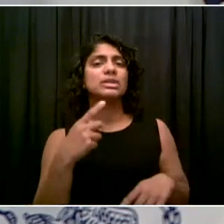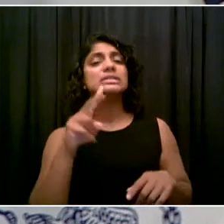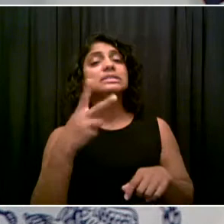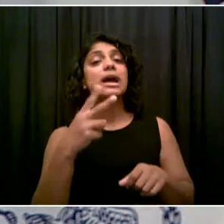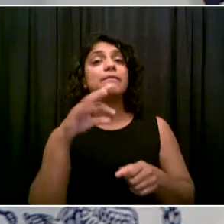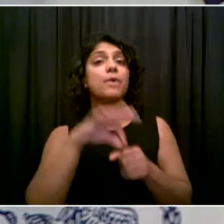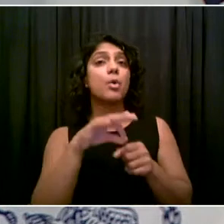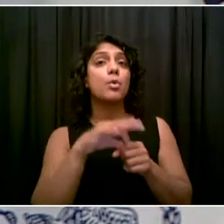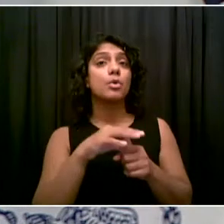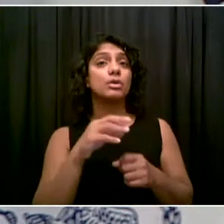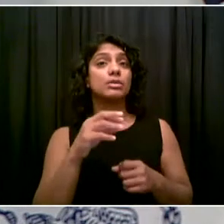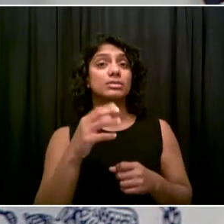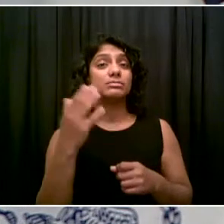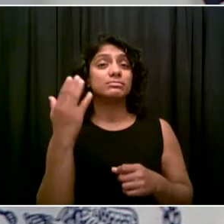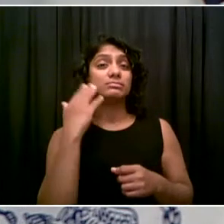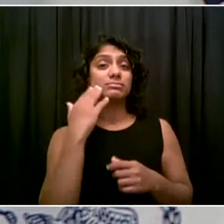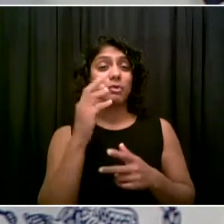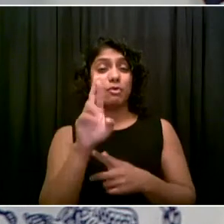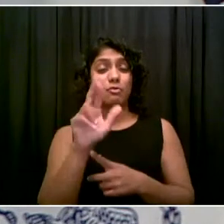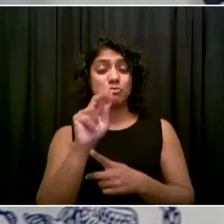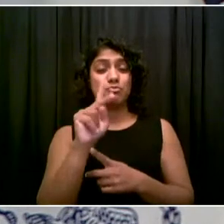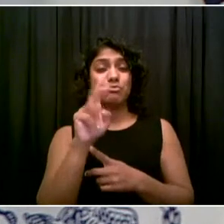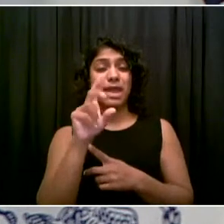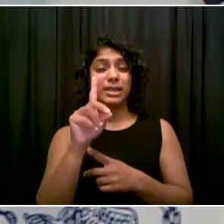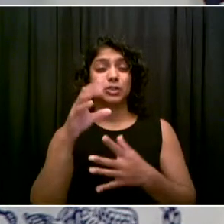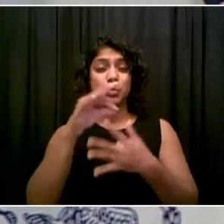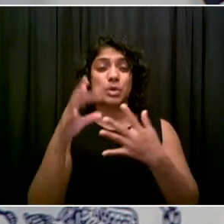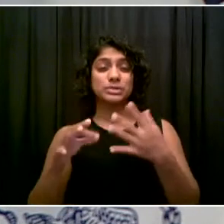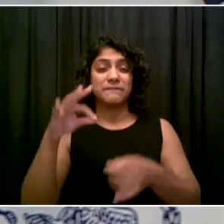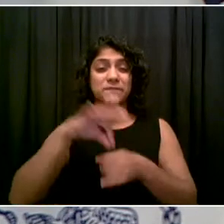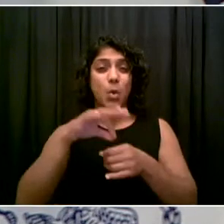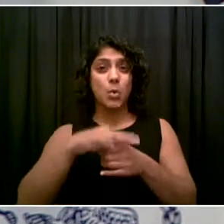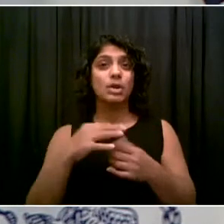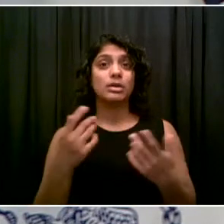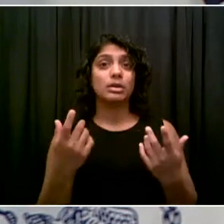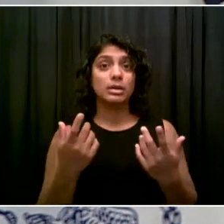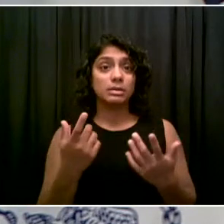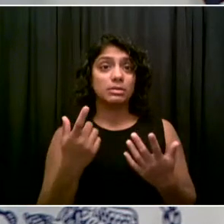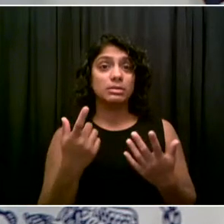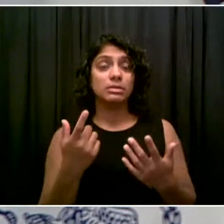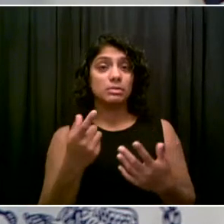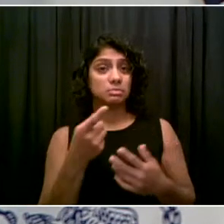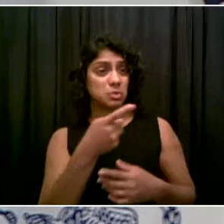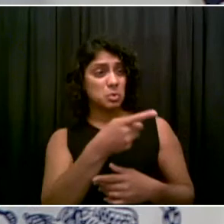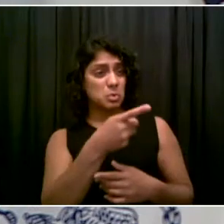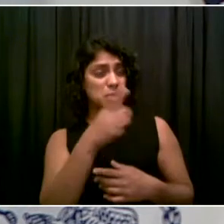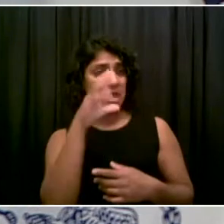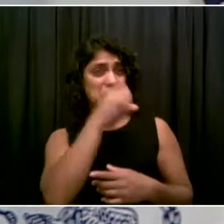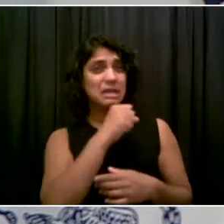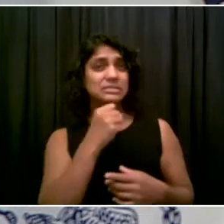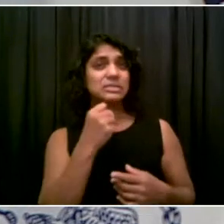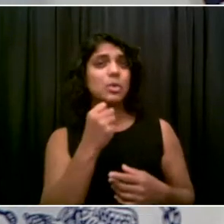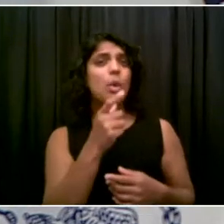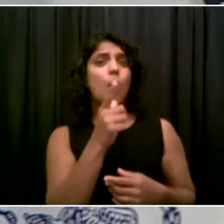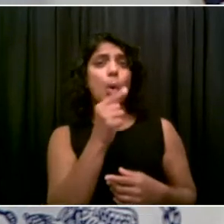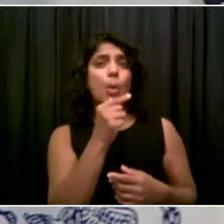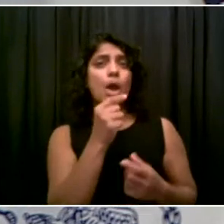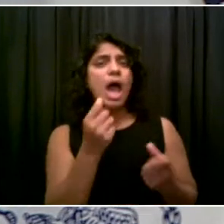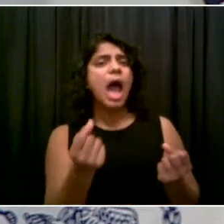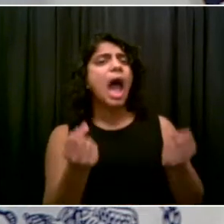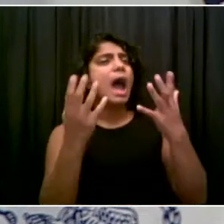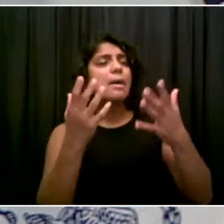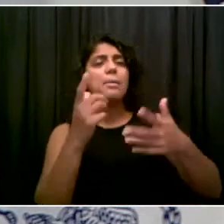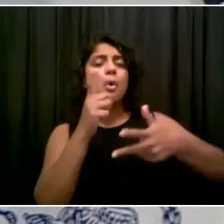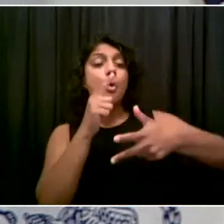TVOING, AS LONG